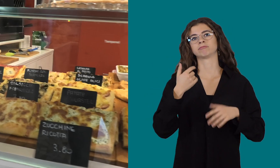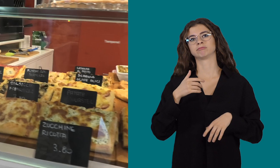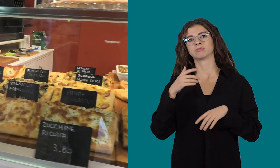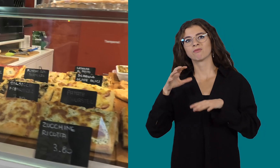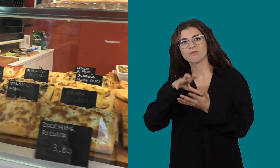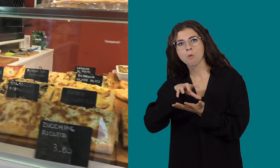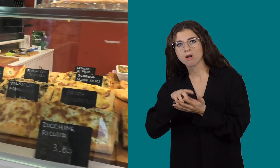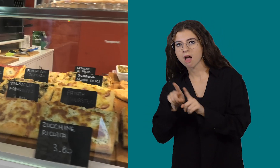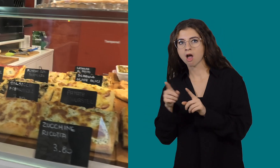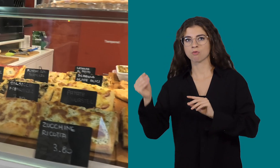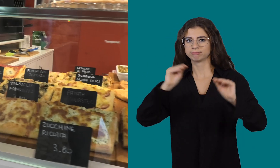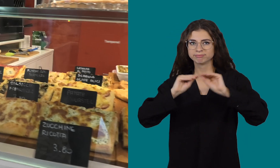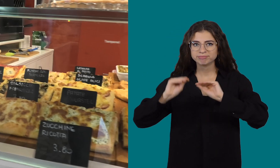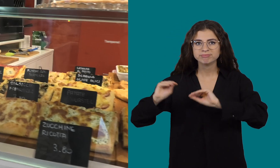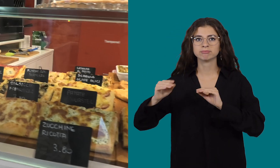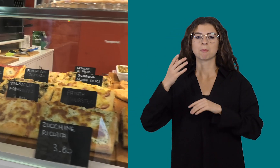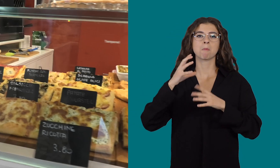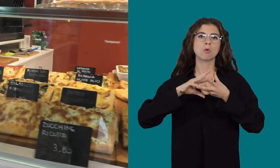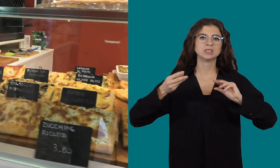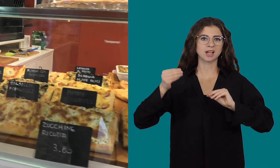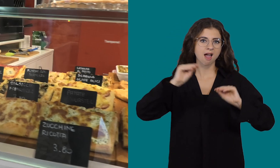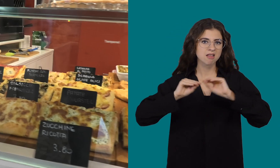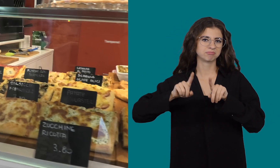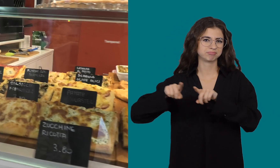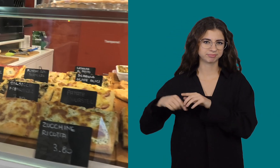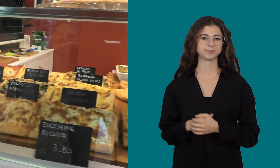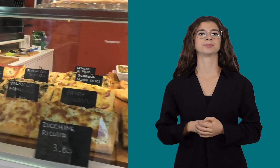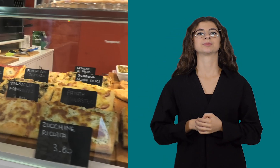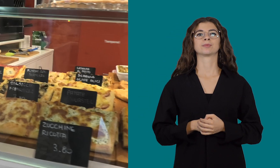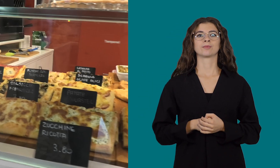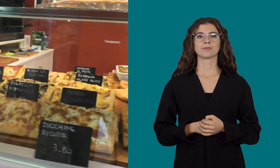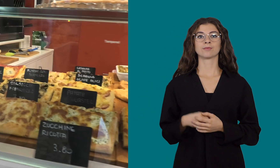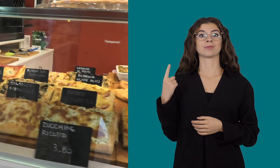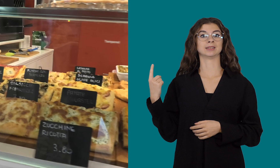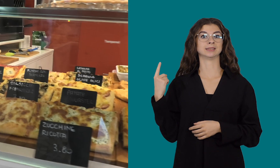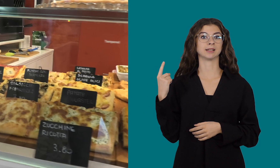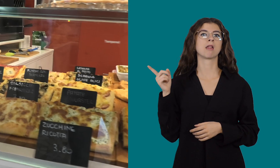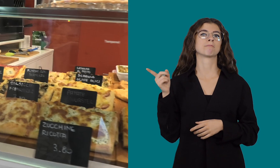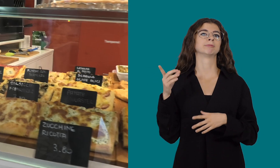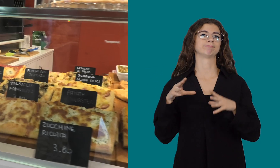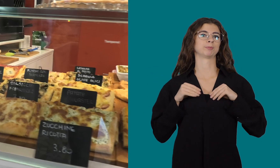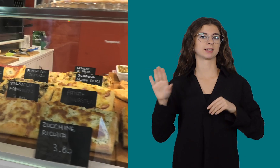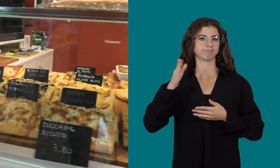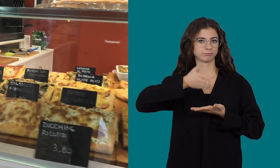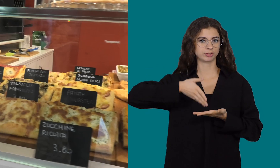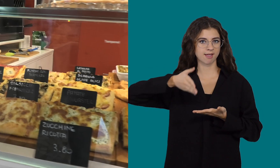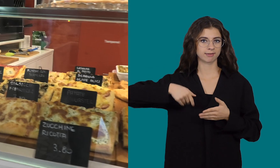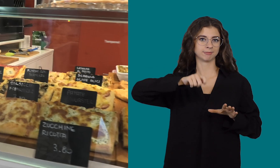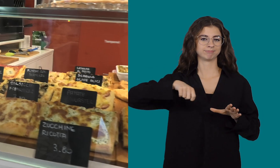and focaccias and she takes care of topping them with mozzarella or other toppings. Alice does the cutting,